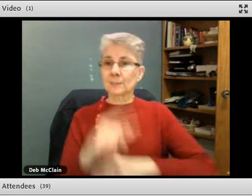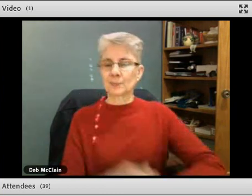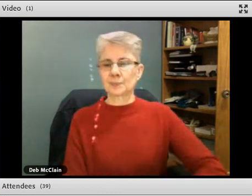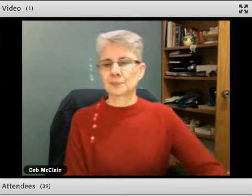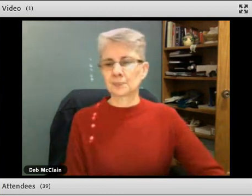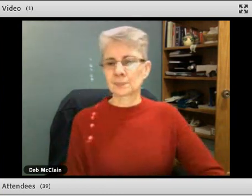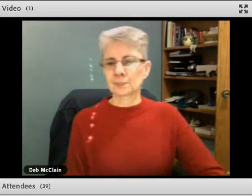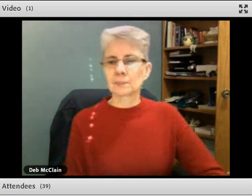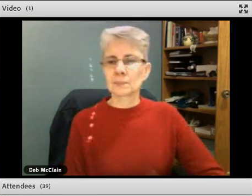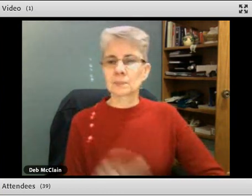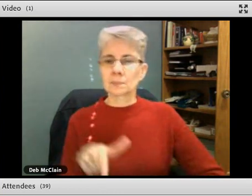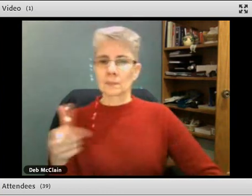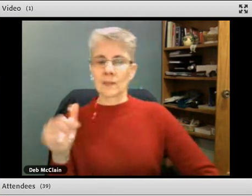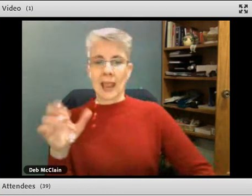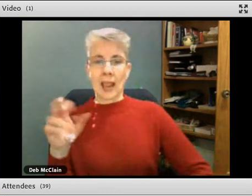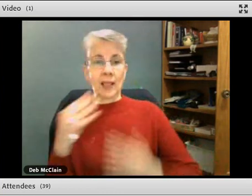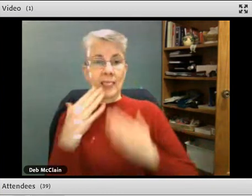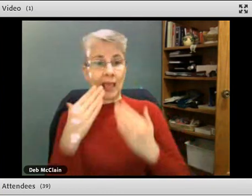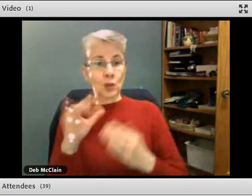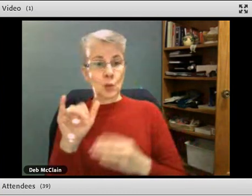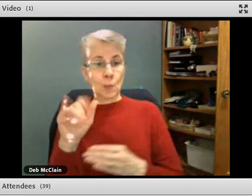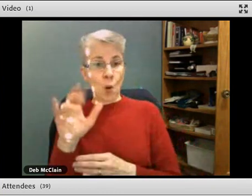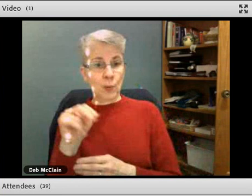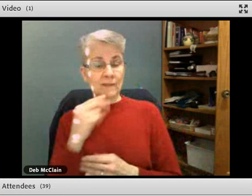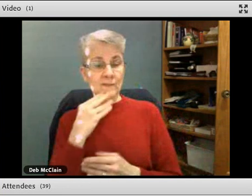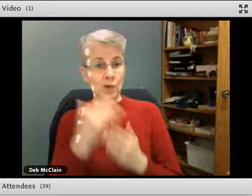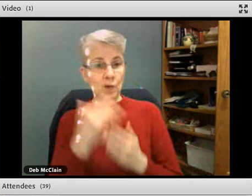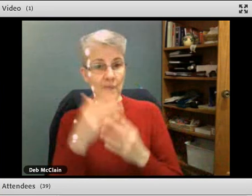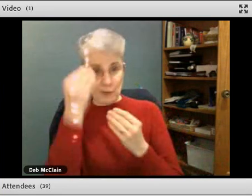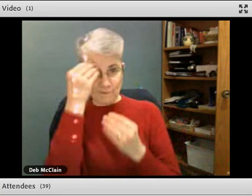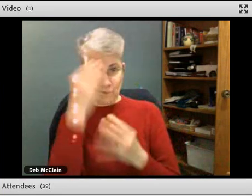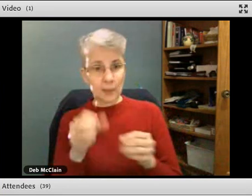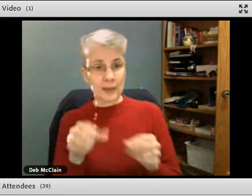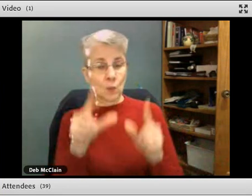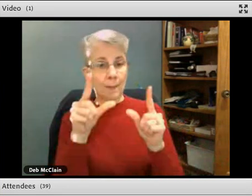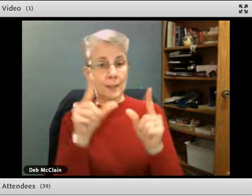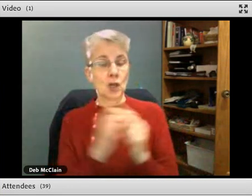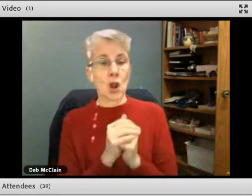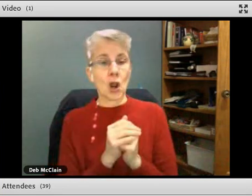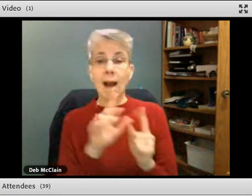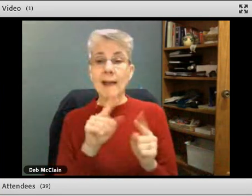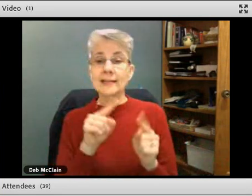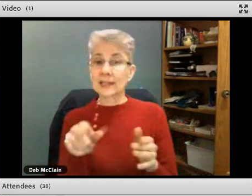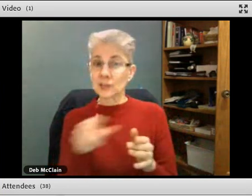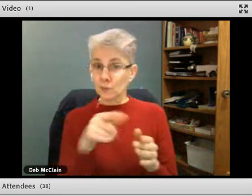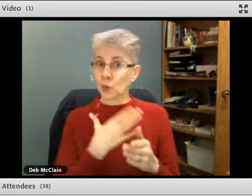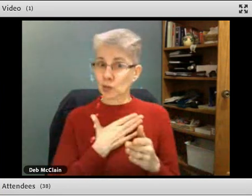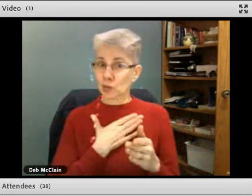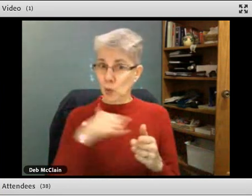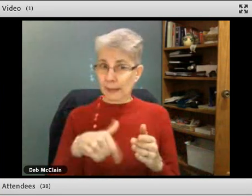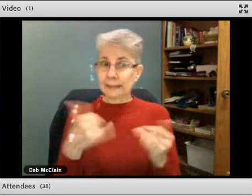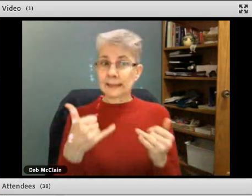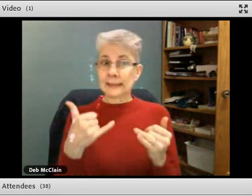Attendees, if you enjoyed this webinar, we encourage you to join us for Maurine's next webinar, which is "RDA in the Real World,"